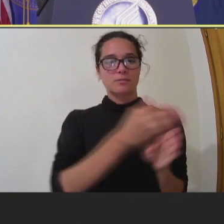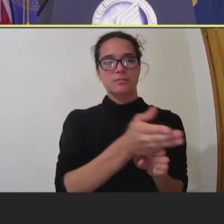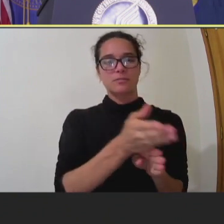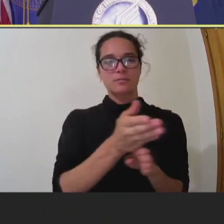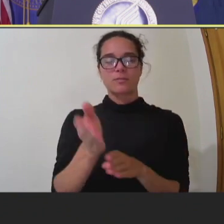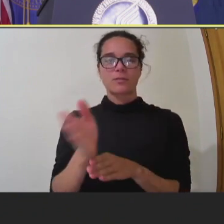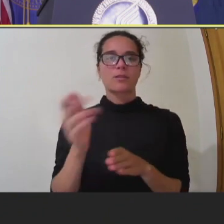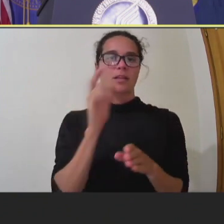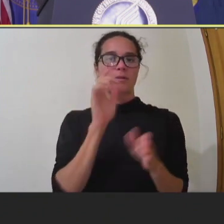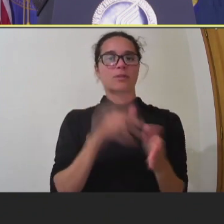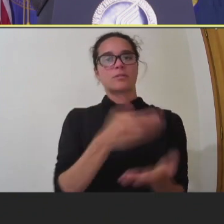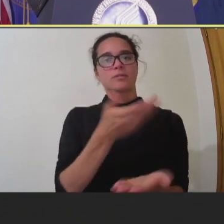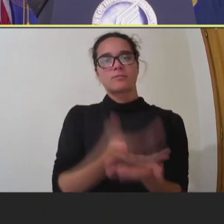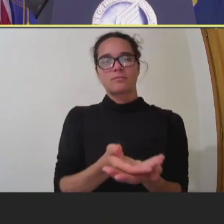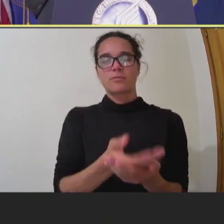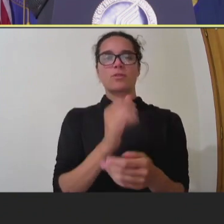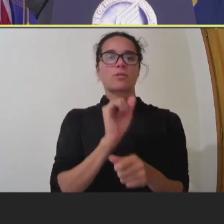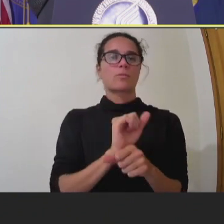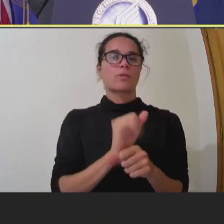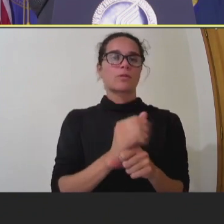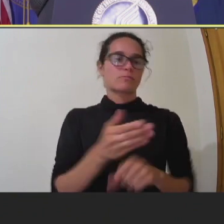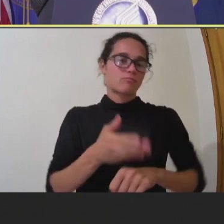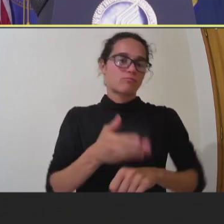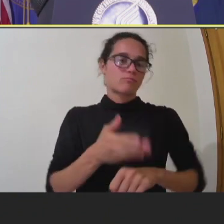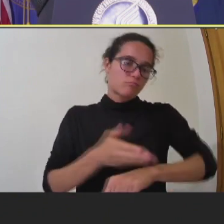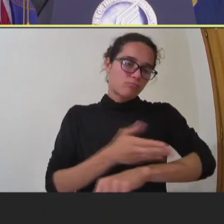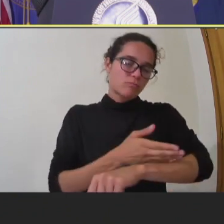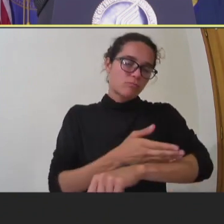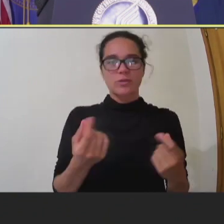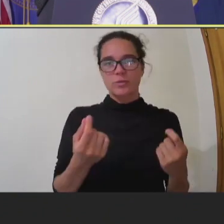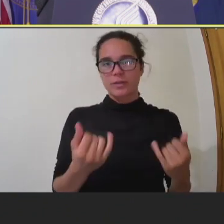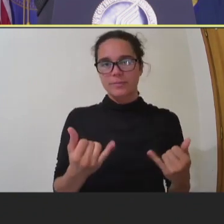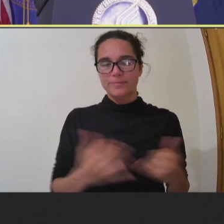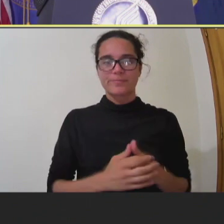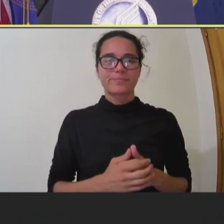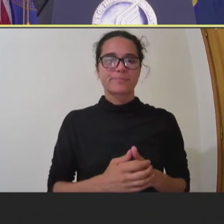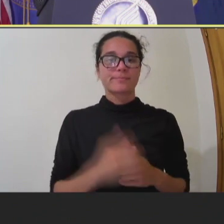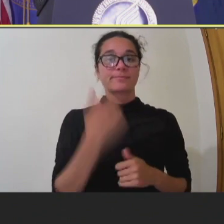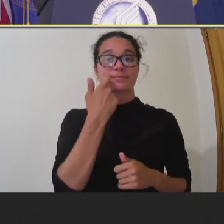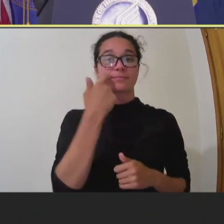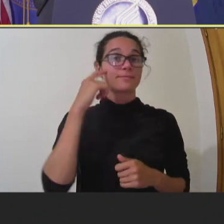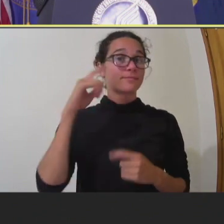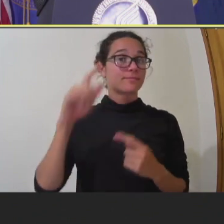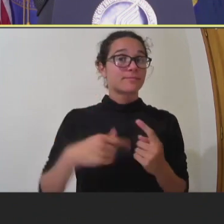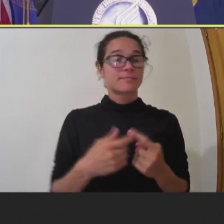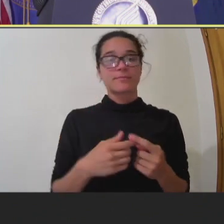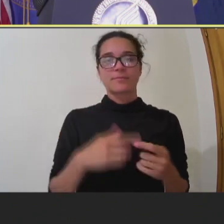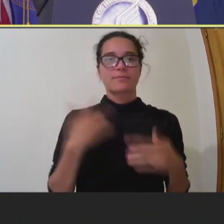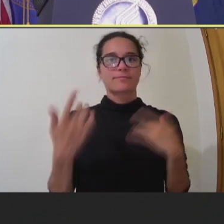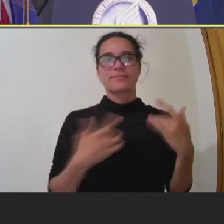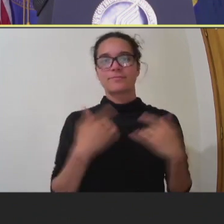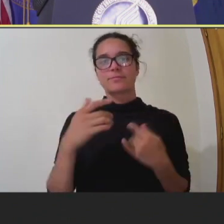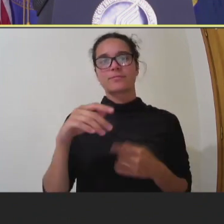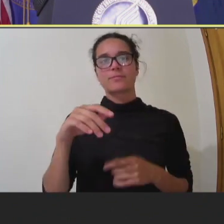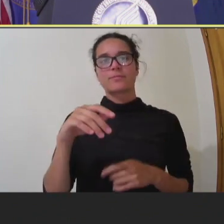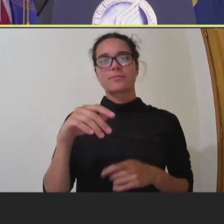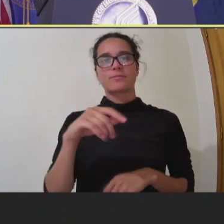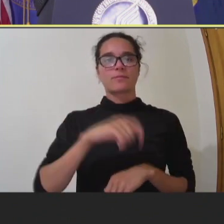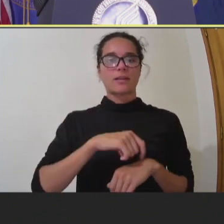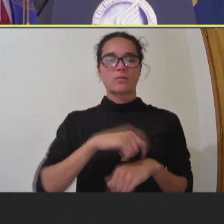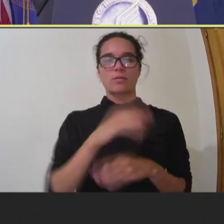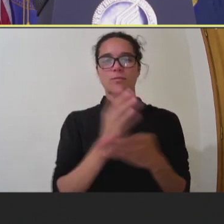So, you just heard about an exciting phase one study for HER2-positive breast cancer. And this